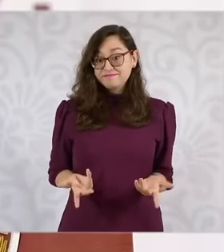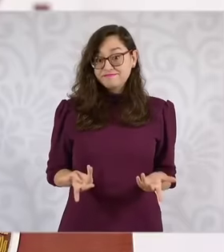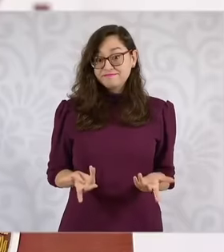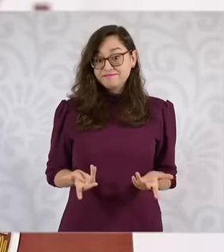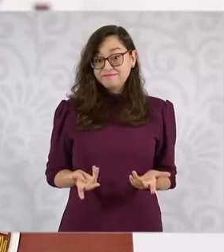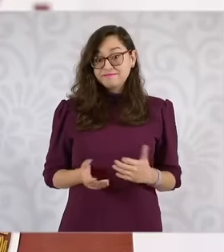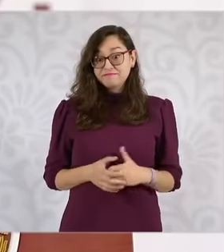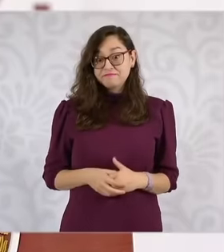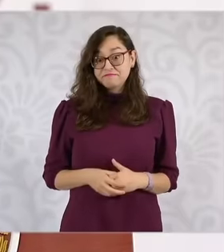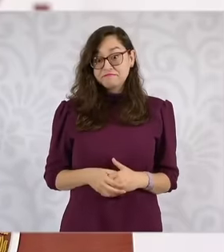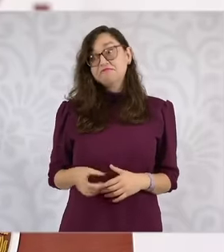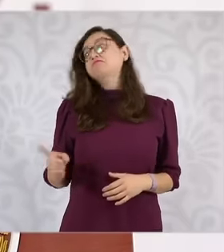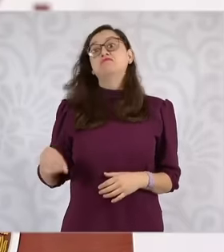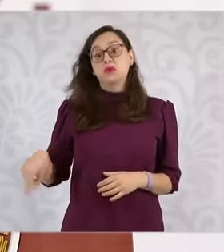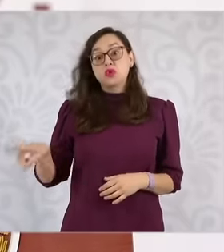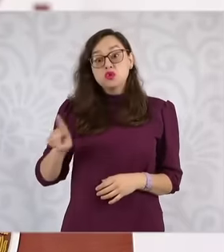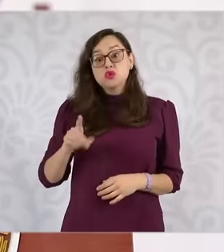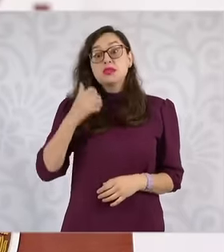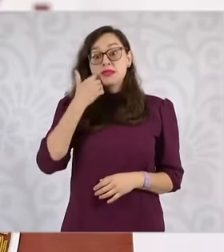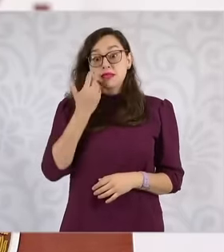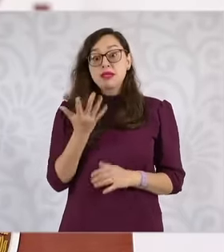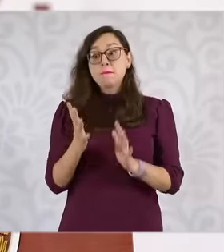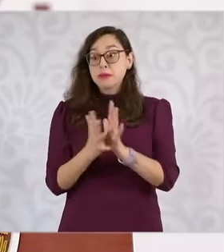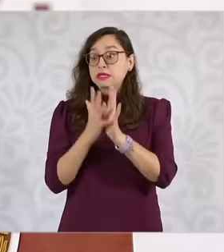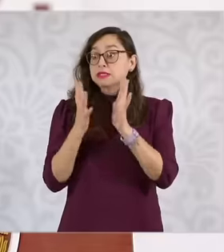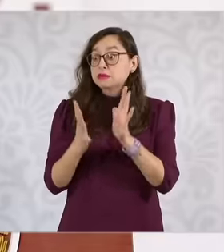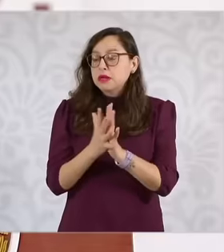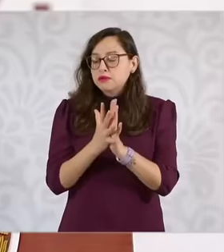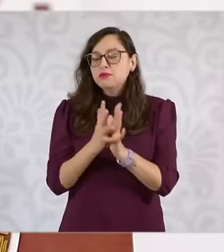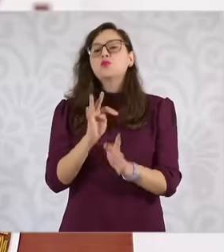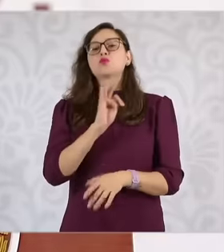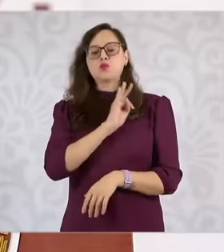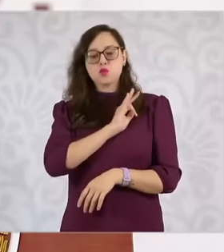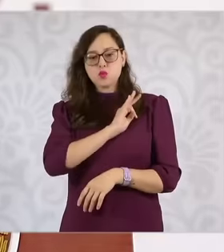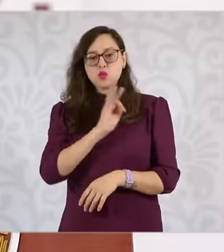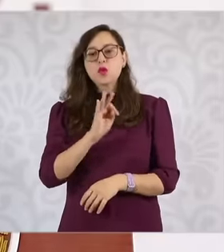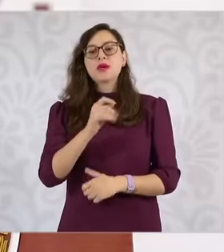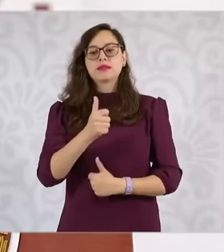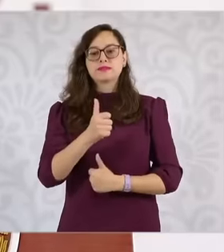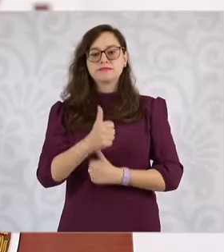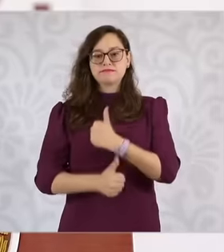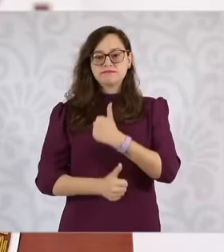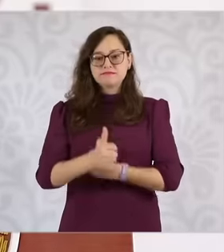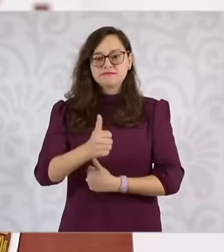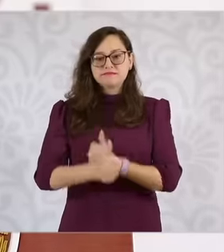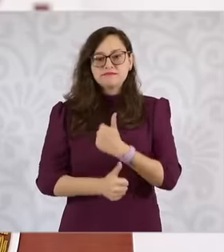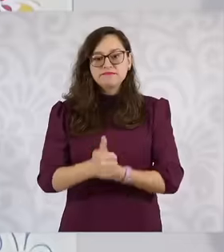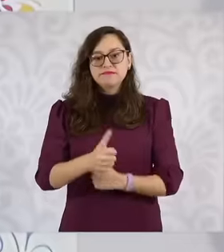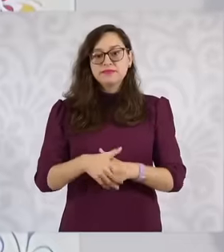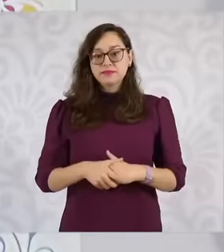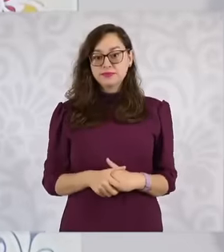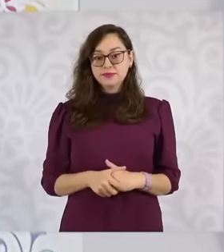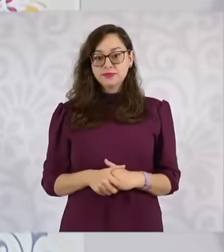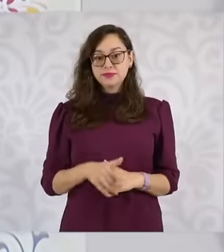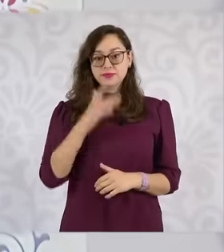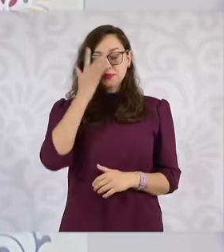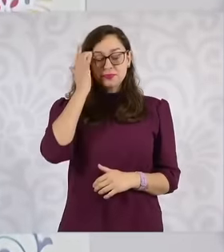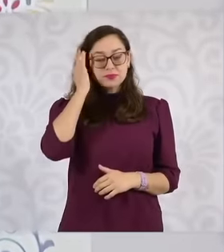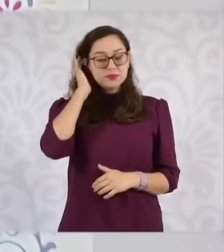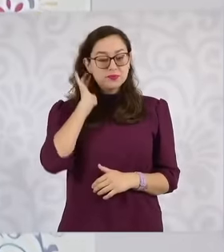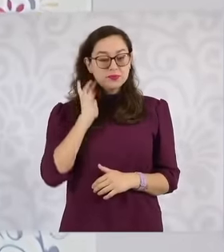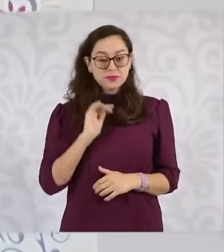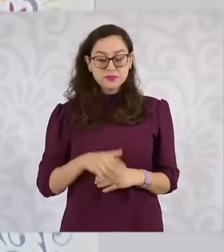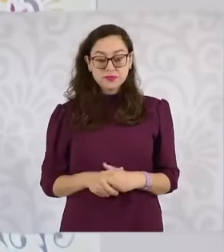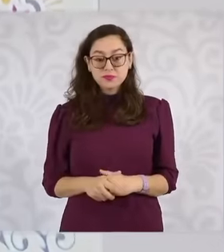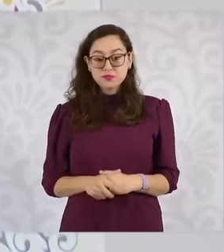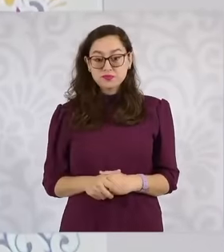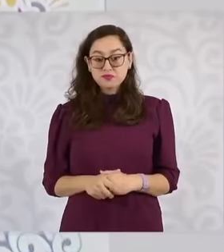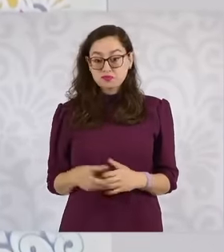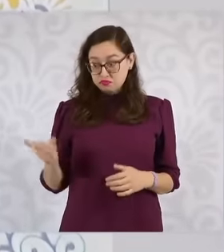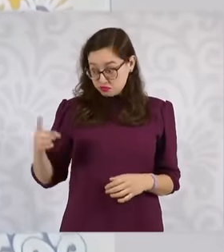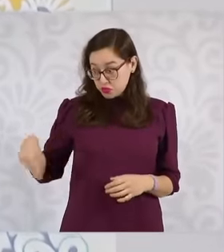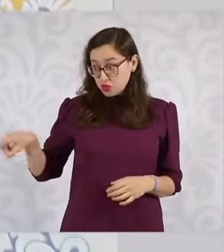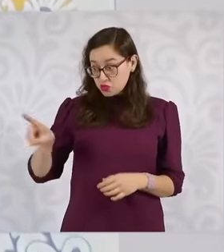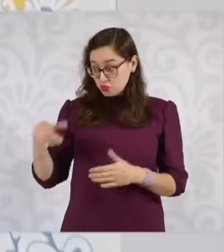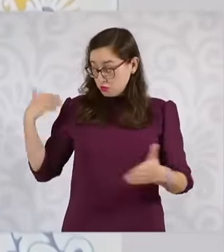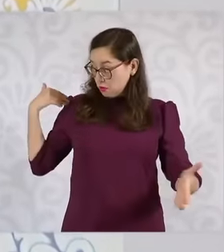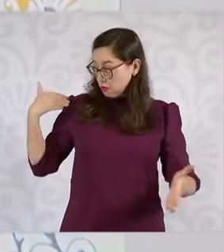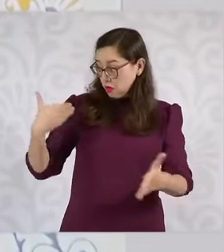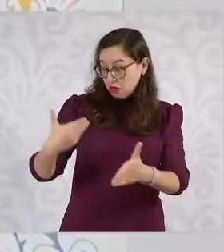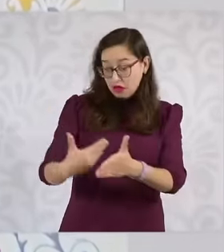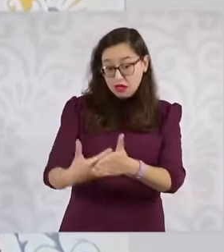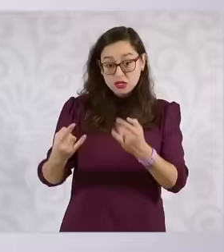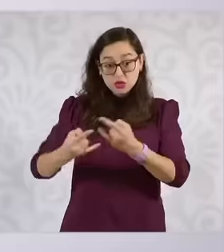apply, they can present their career to the citizens, they can boast